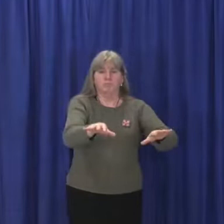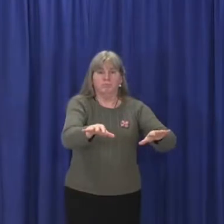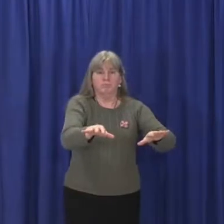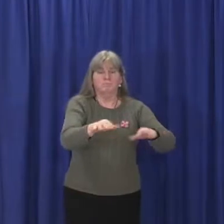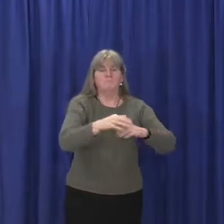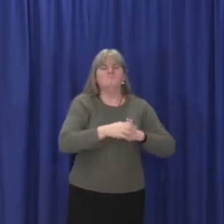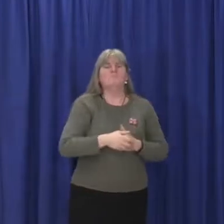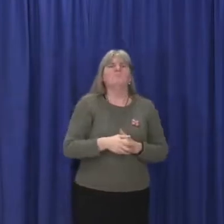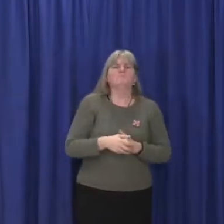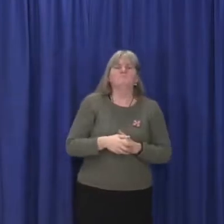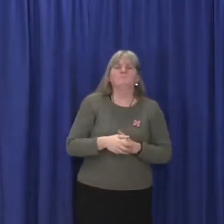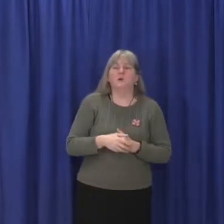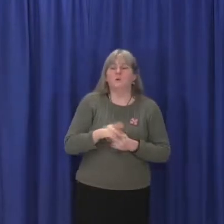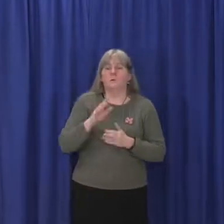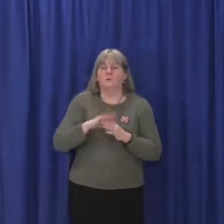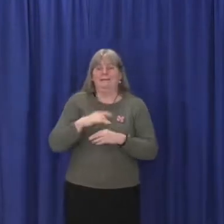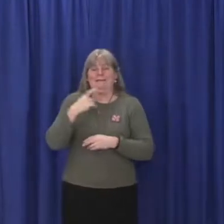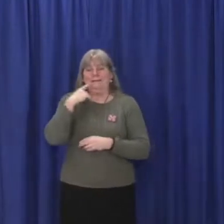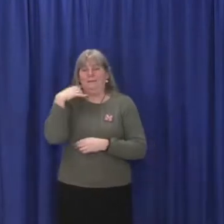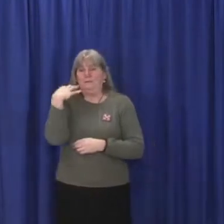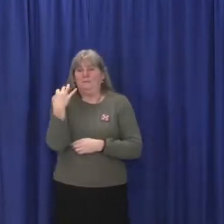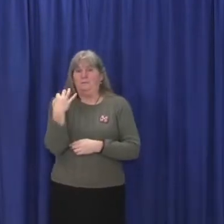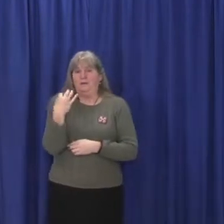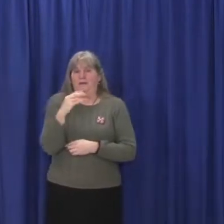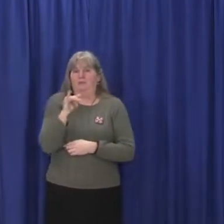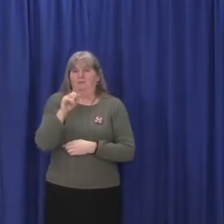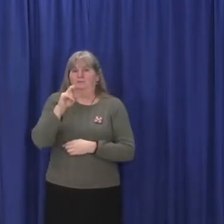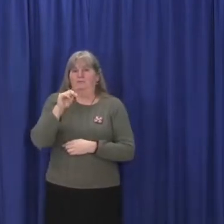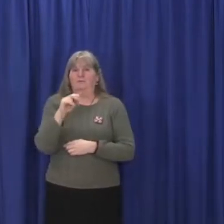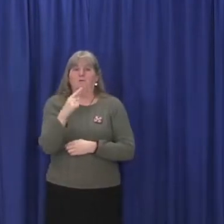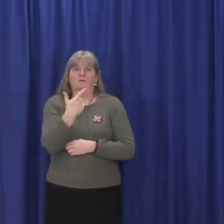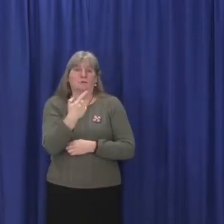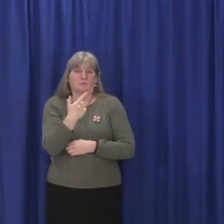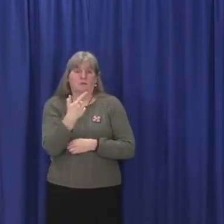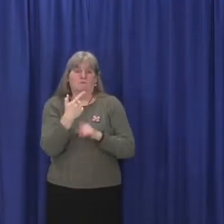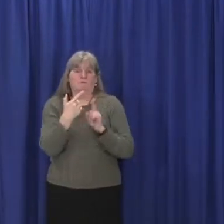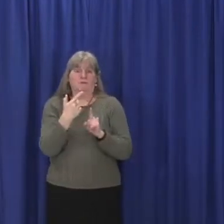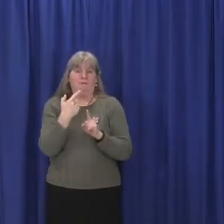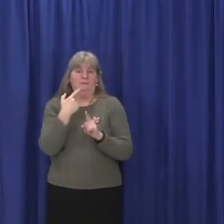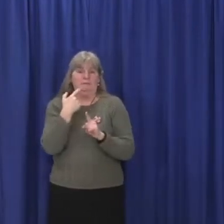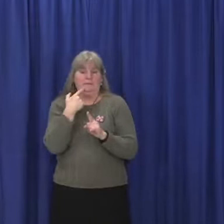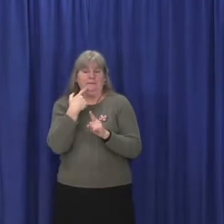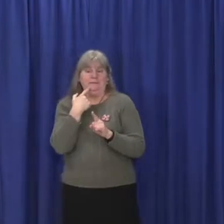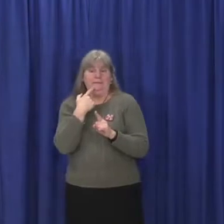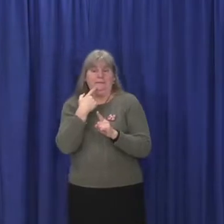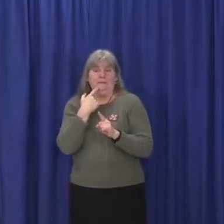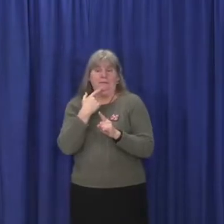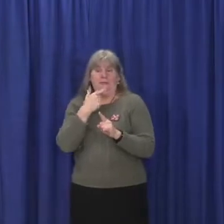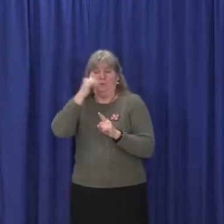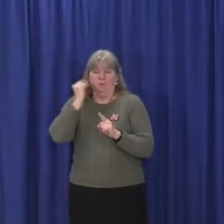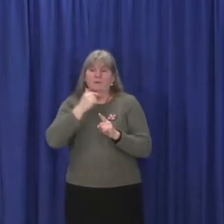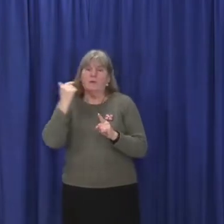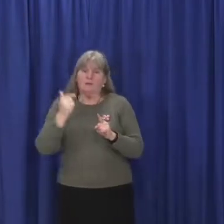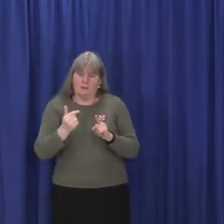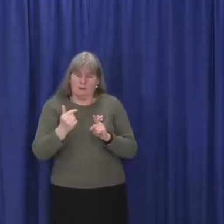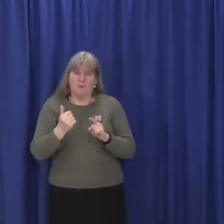that as of Friday, January 21, this-- our government began rolling out rapid tests